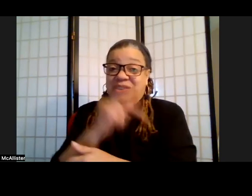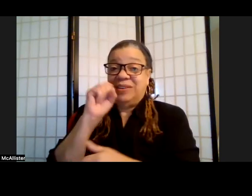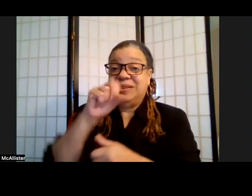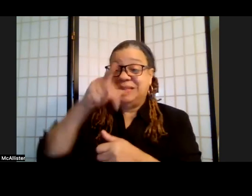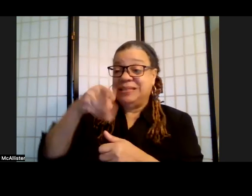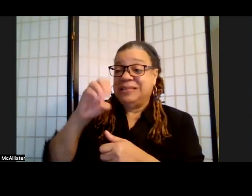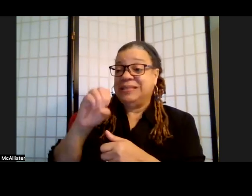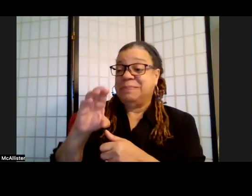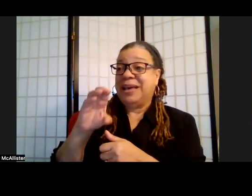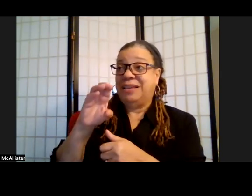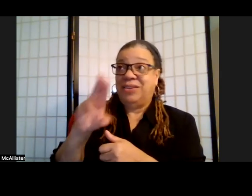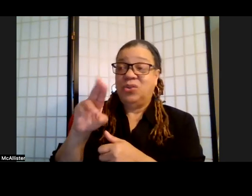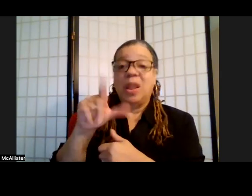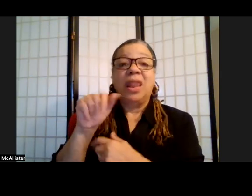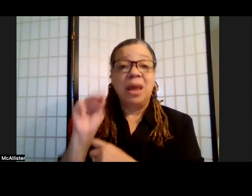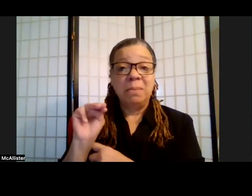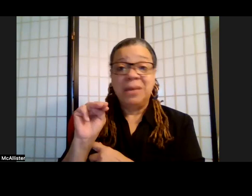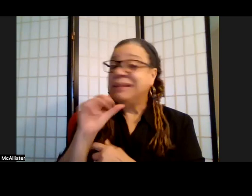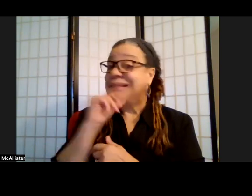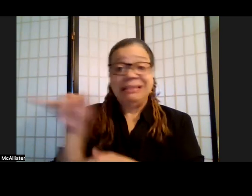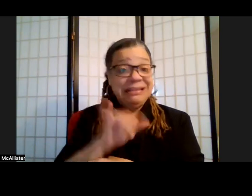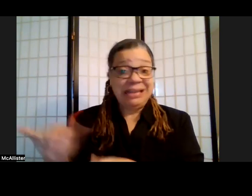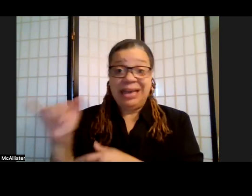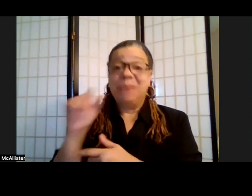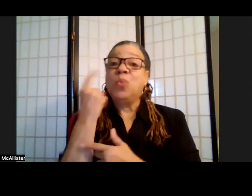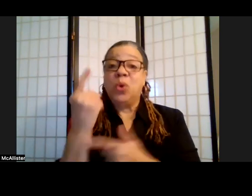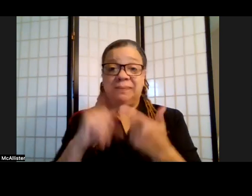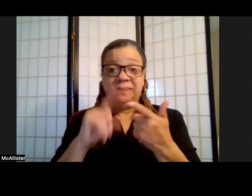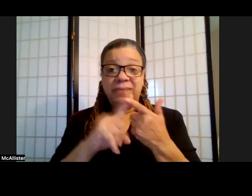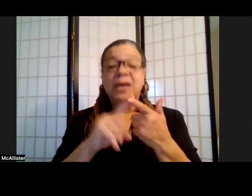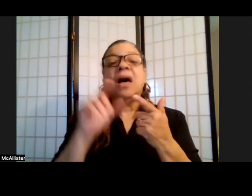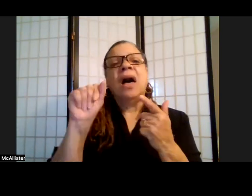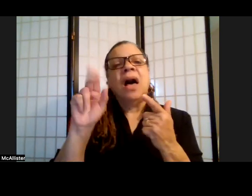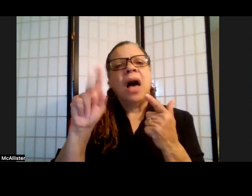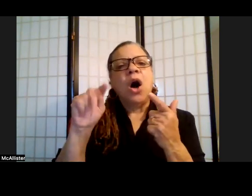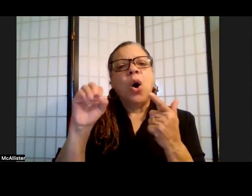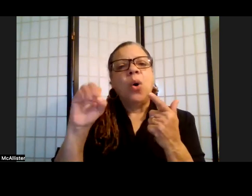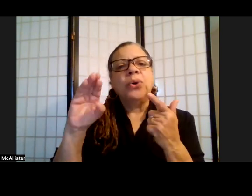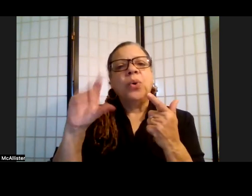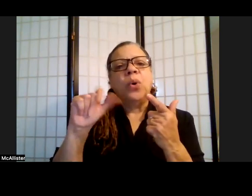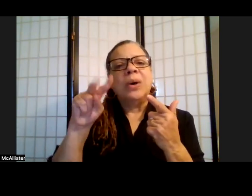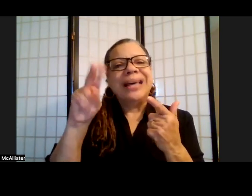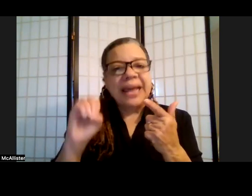He also found that the Navy-- he also requested that the Navy buy an autoclave, a machine that would sanitize all instruments overnight,